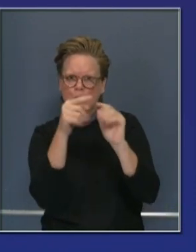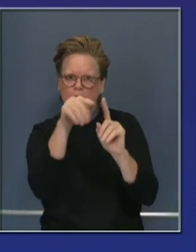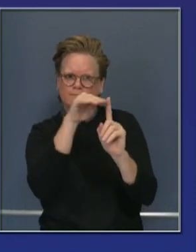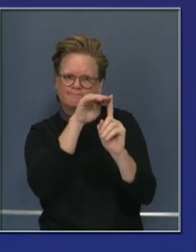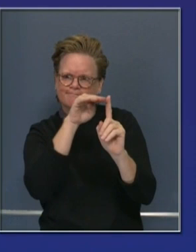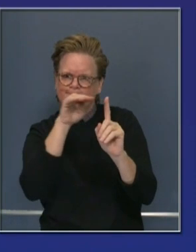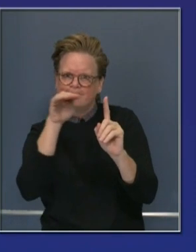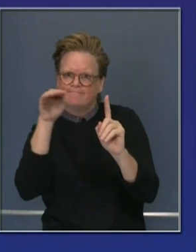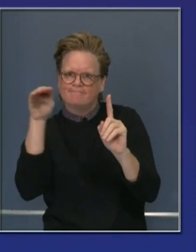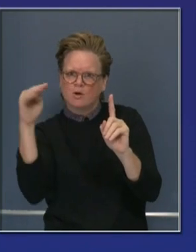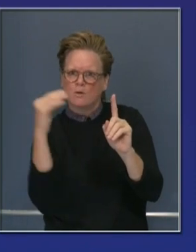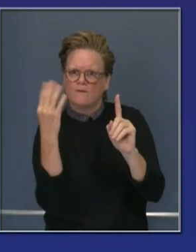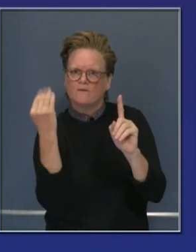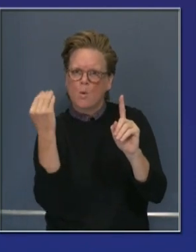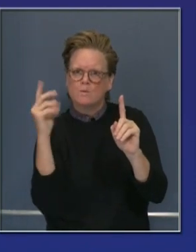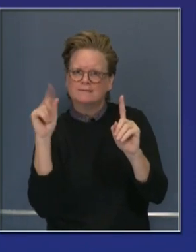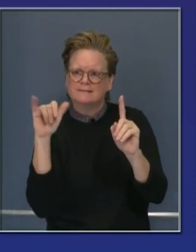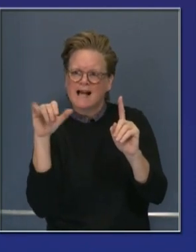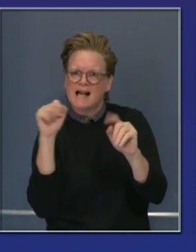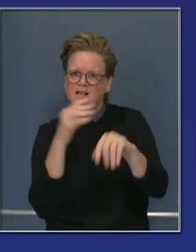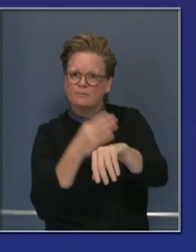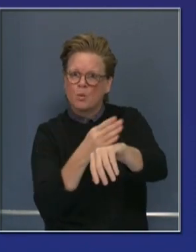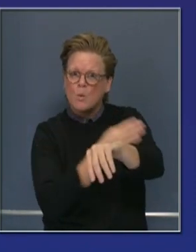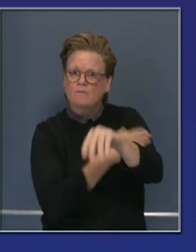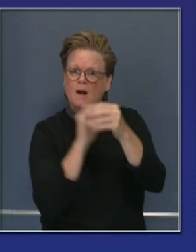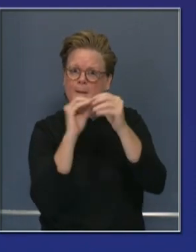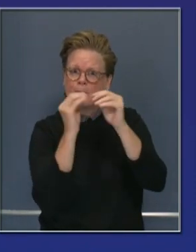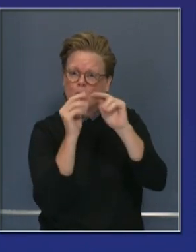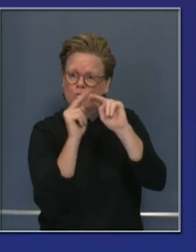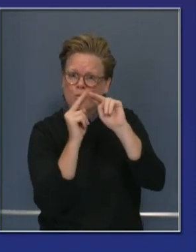A TIER BUT LOOK FOR STABILITY AND IMPROVEMENT FOR AT LEAST